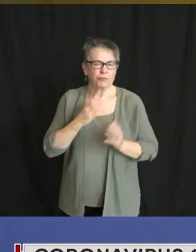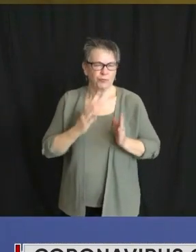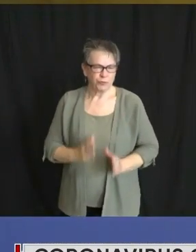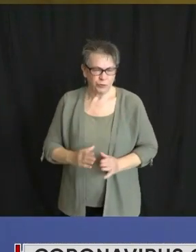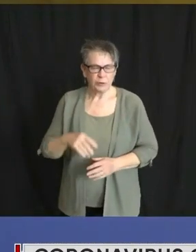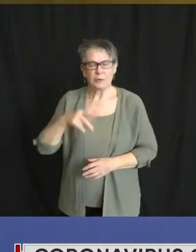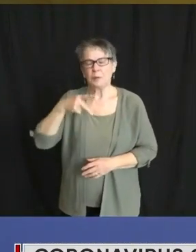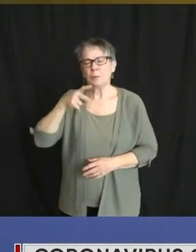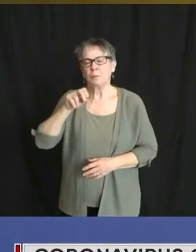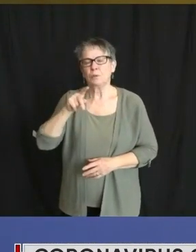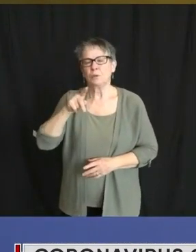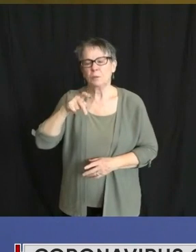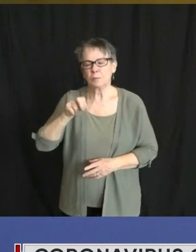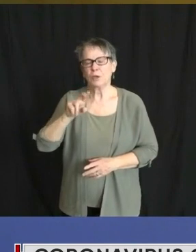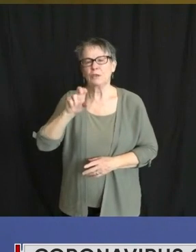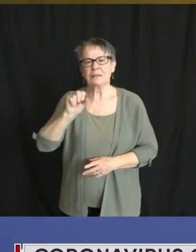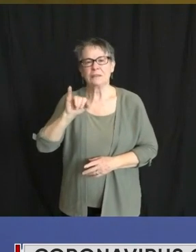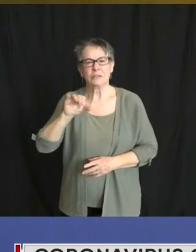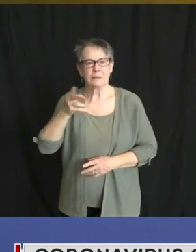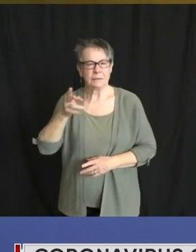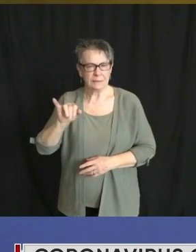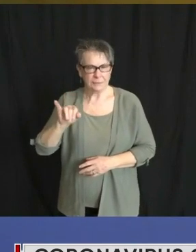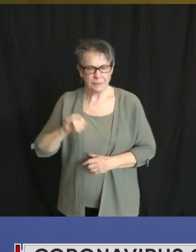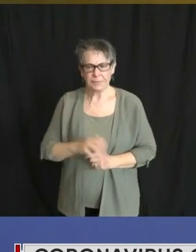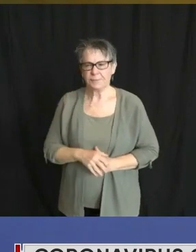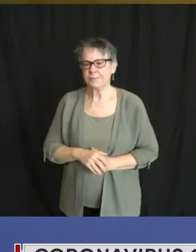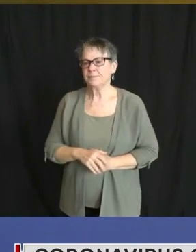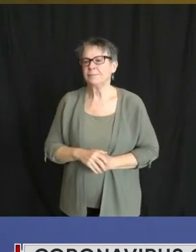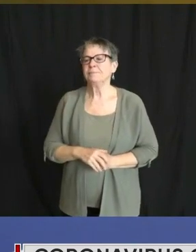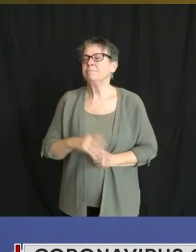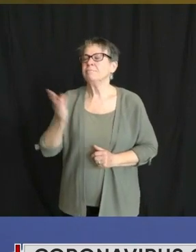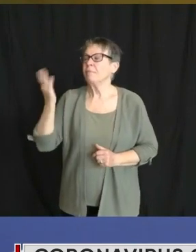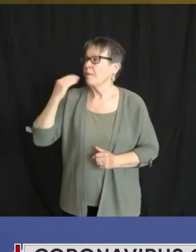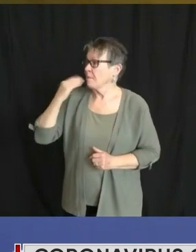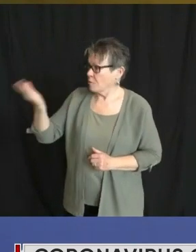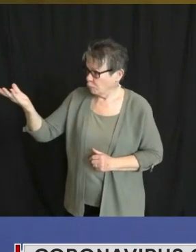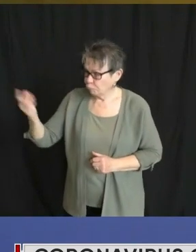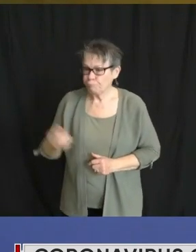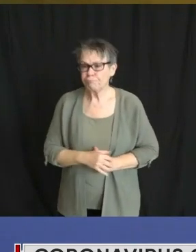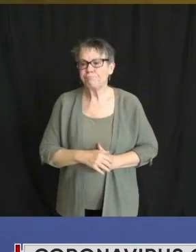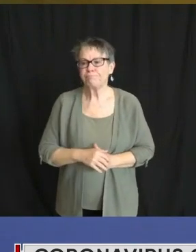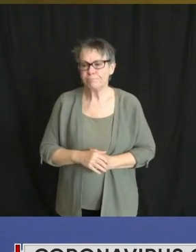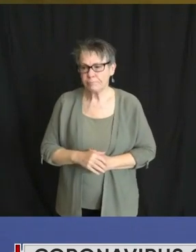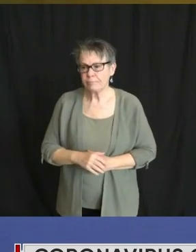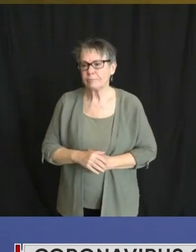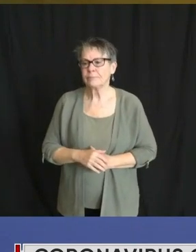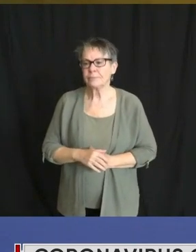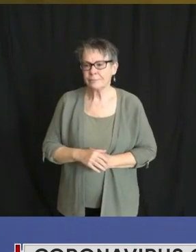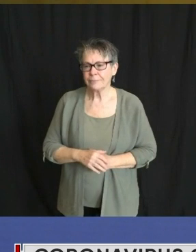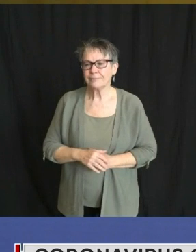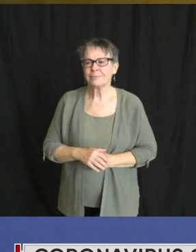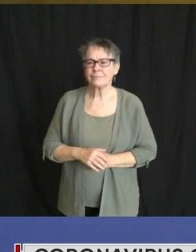JUDY PERSICHILLI. THANK YOU GOVERNOR. GOOD AFTERNOON. WE ARE GETTING REPORTS THAT